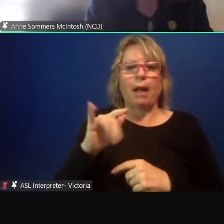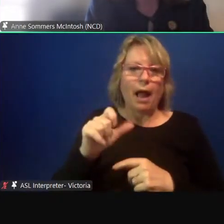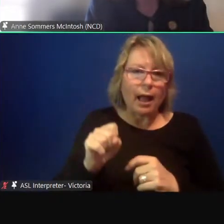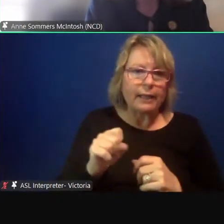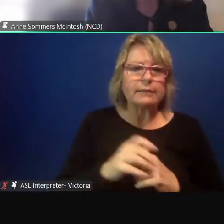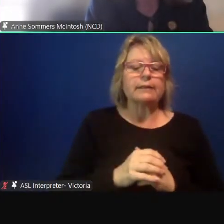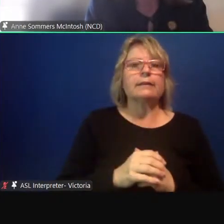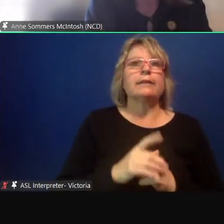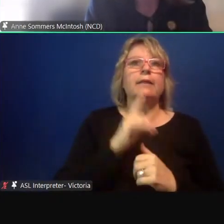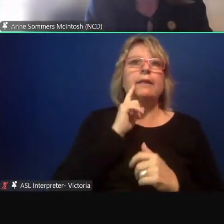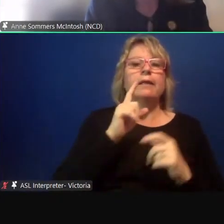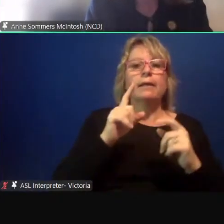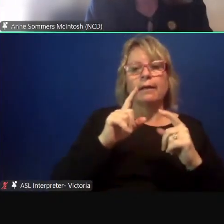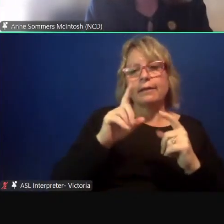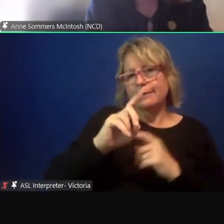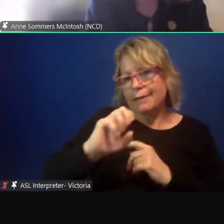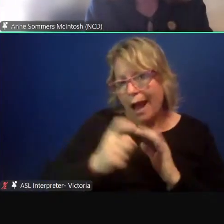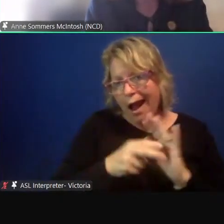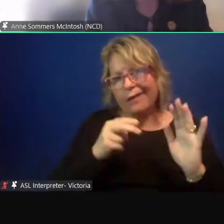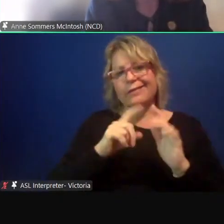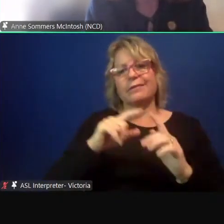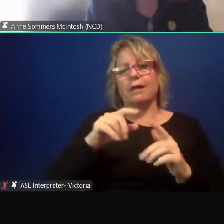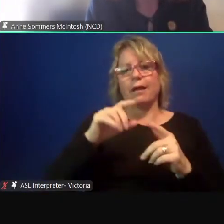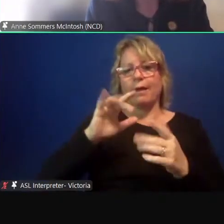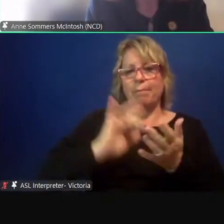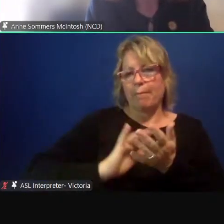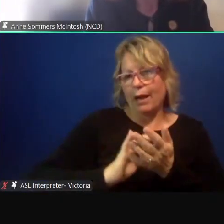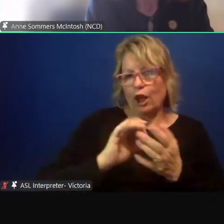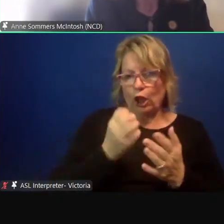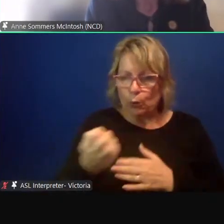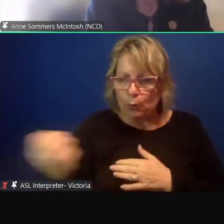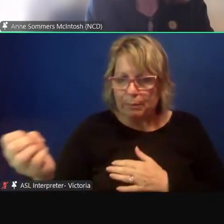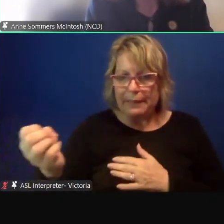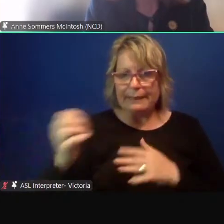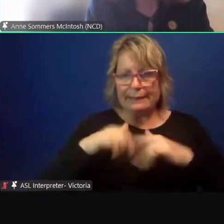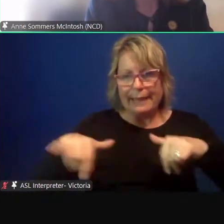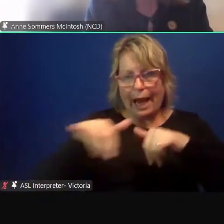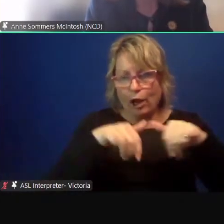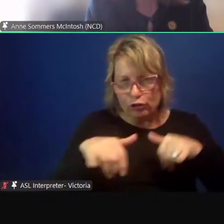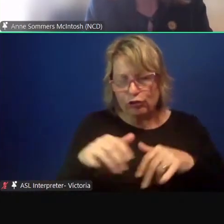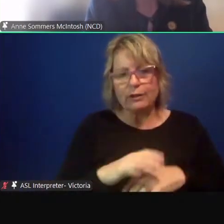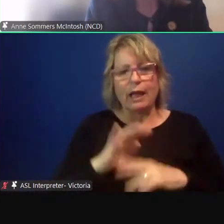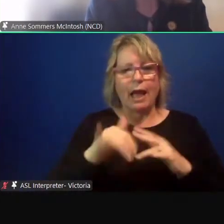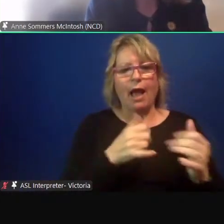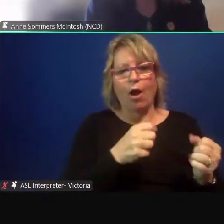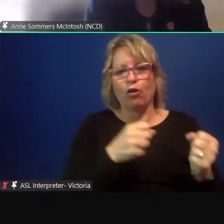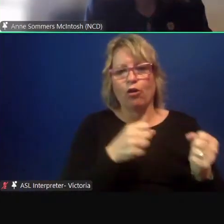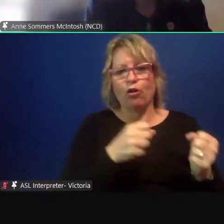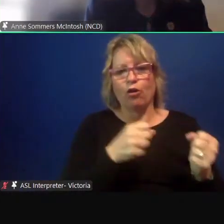diagnostic, and medical equipment standards. How to strengthen the home and community-based service